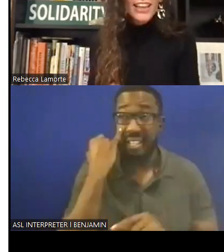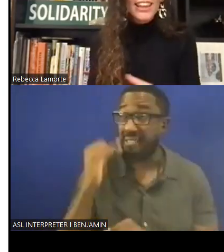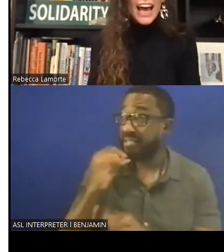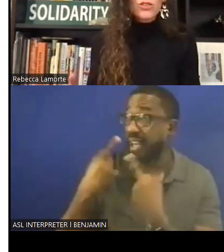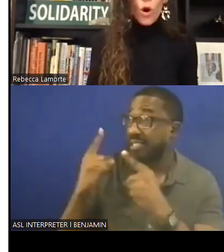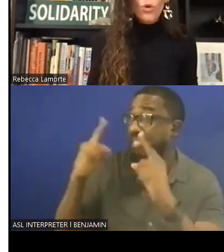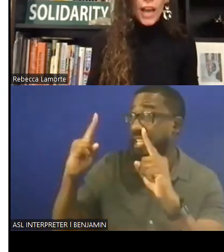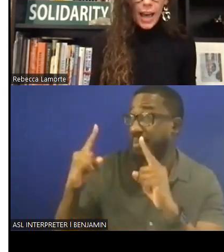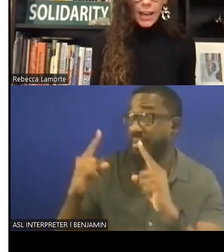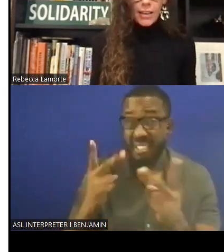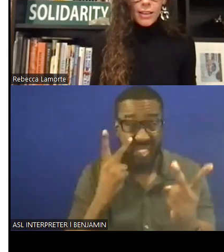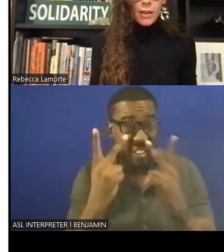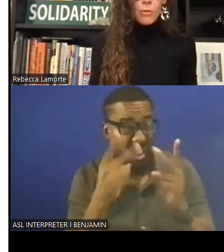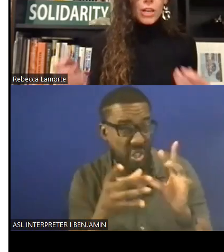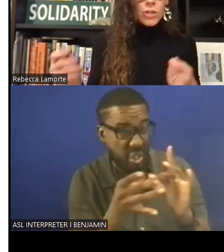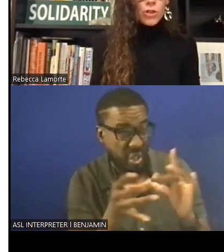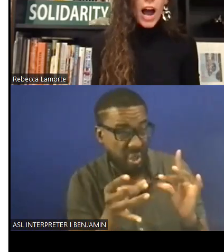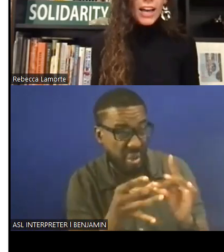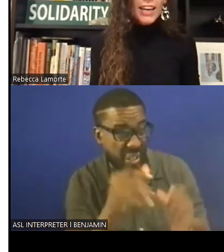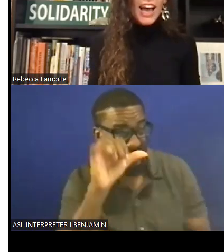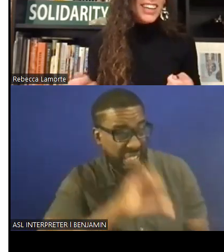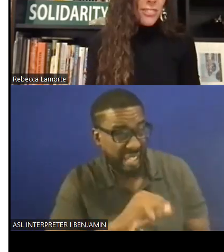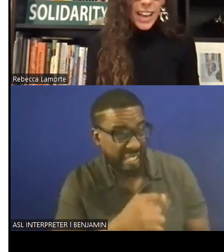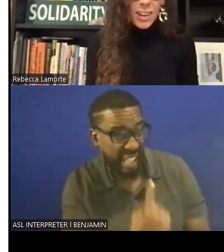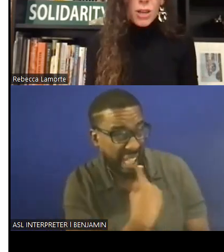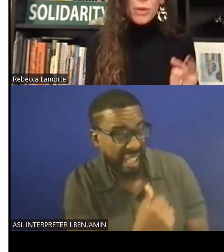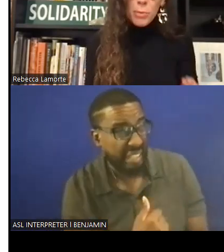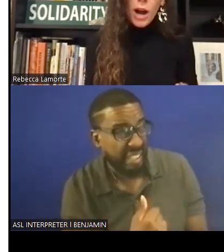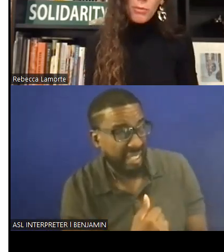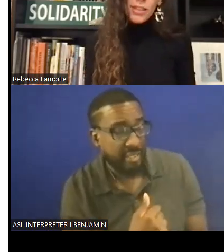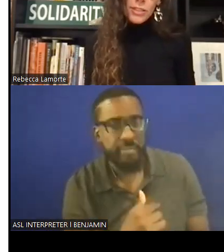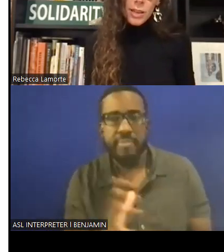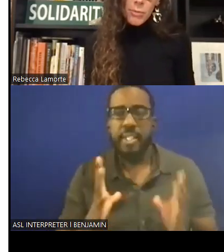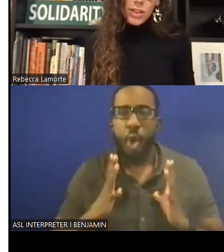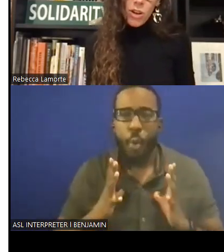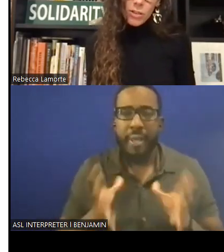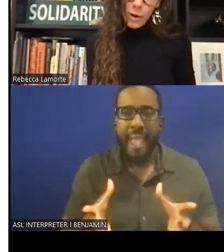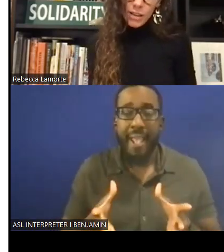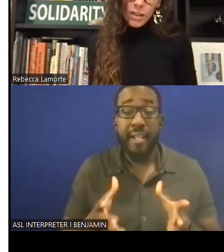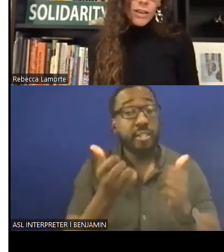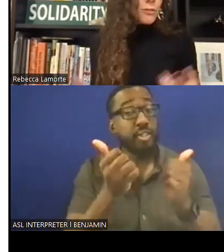That's okay, because you tried and you failed, but you probably learned something along the way.